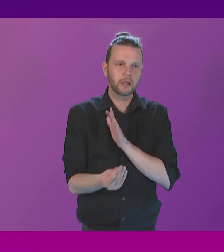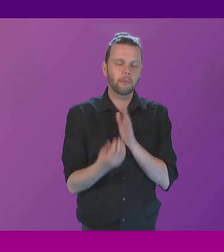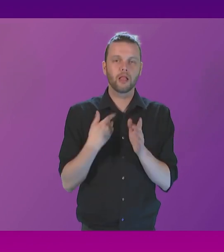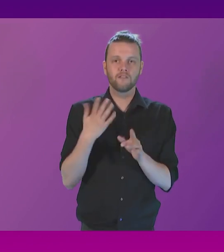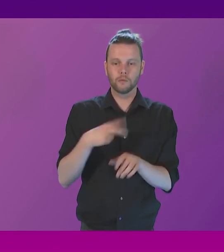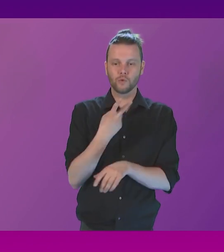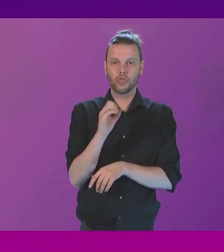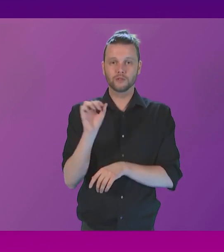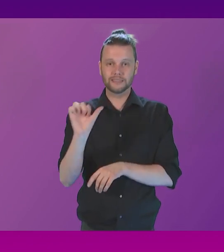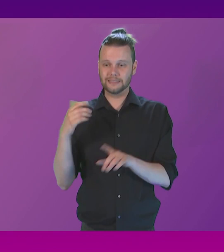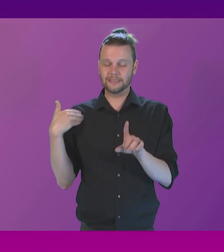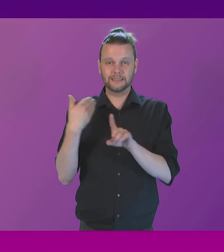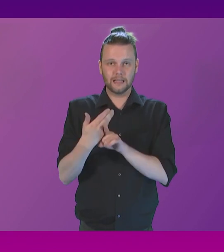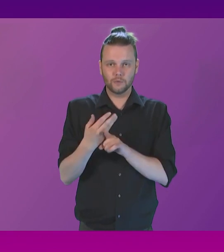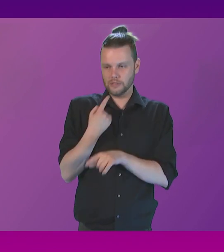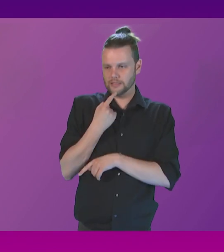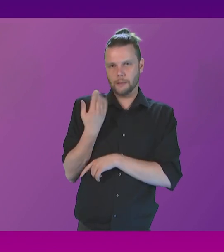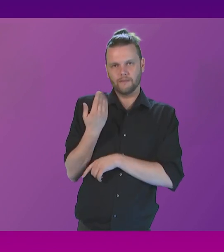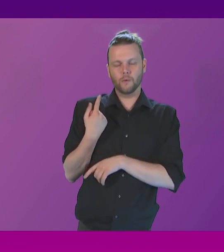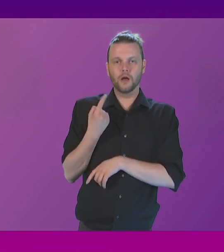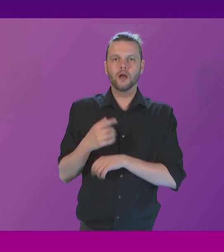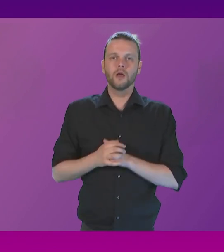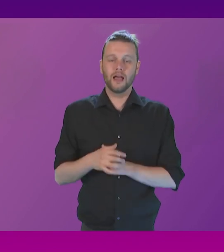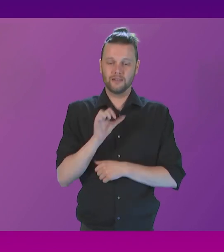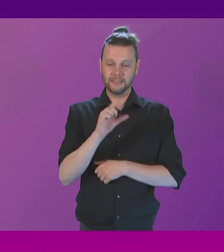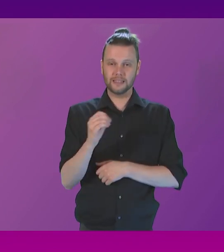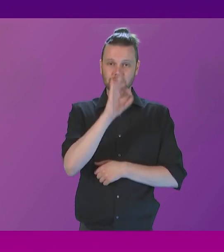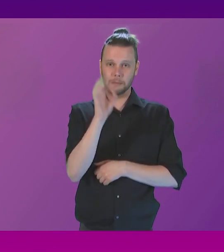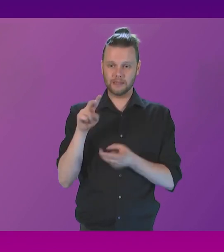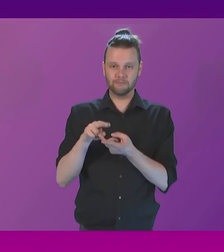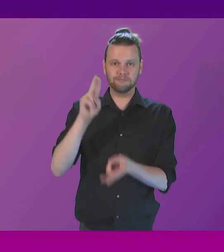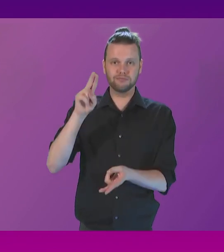2006 there has been a 60 per cent increase in the number of clinical